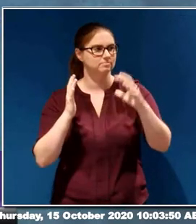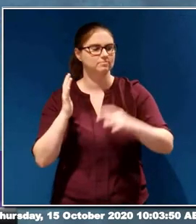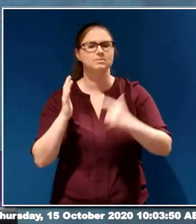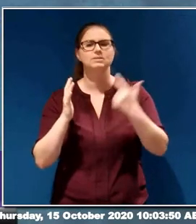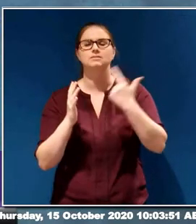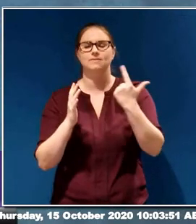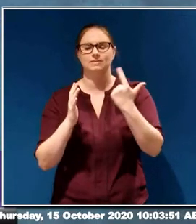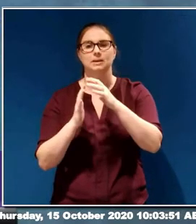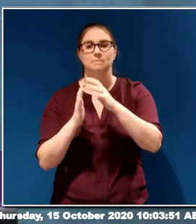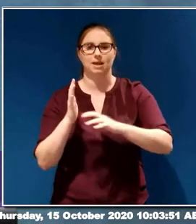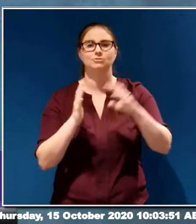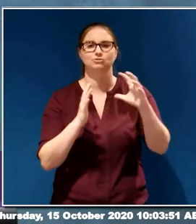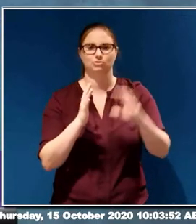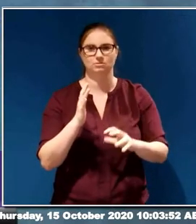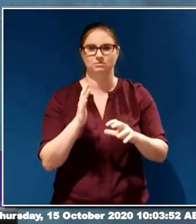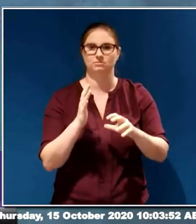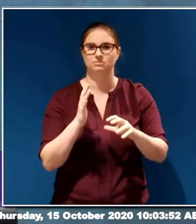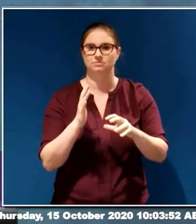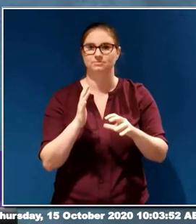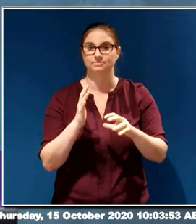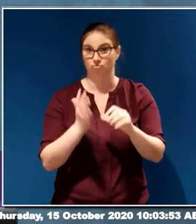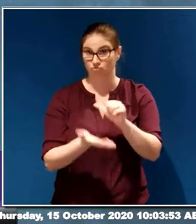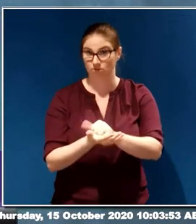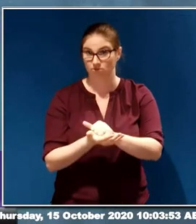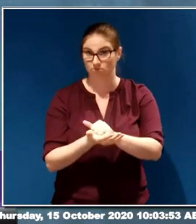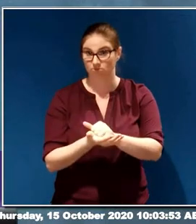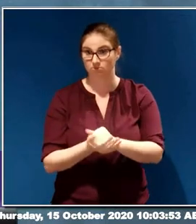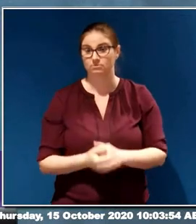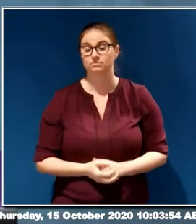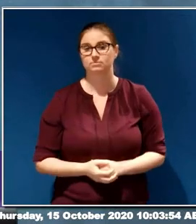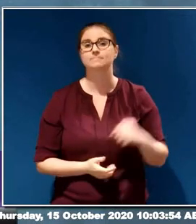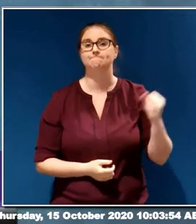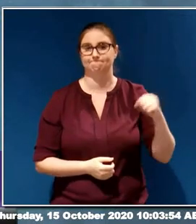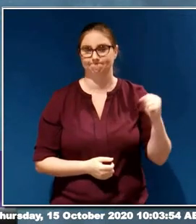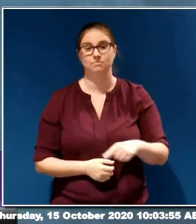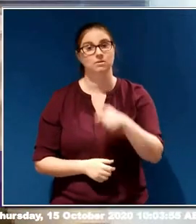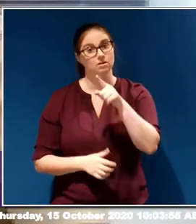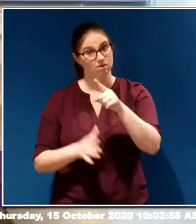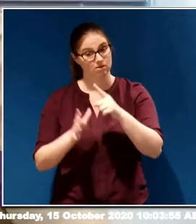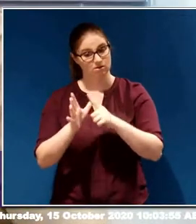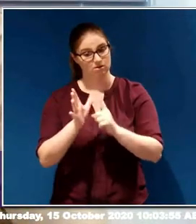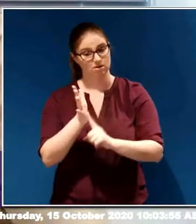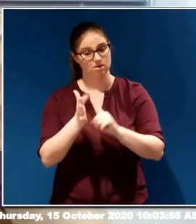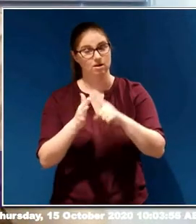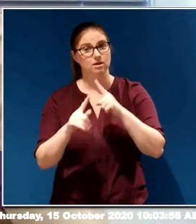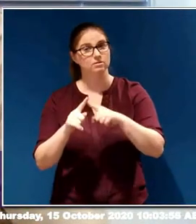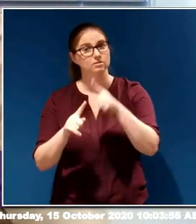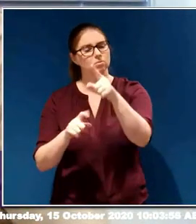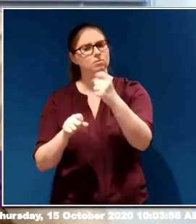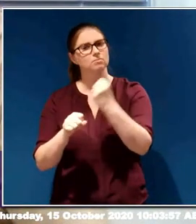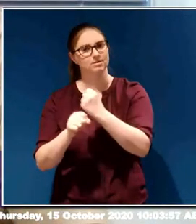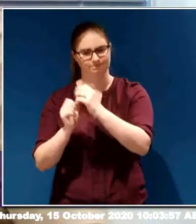That's right. Alex, you have made a 13-page statement dated 29 August 2020,